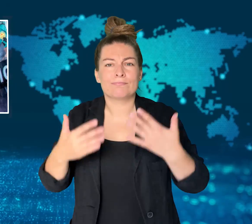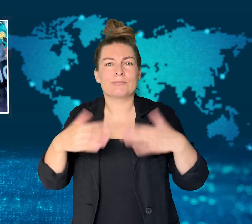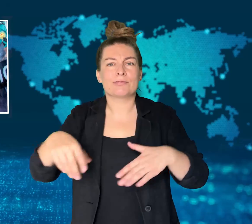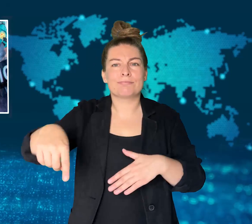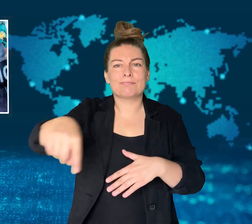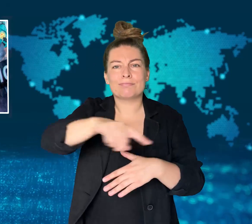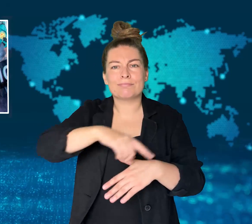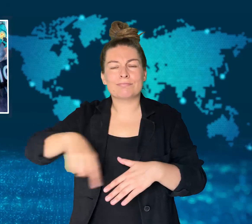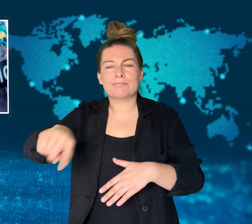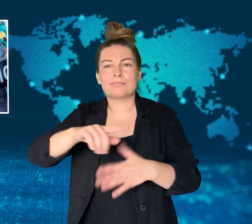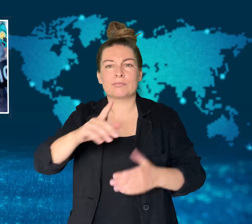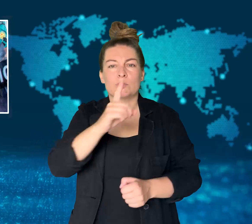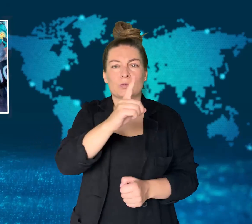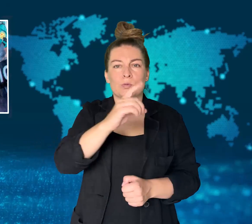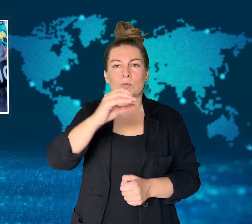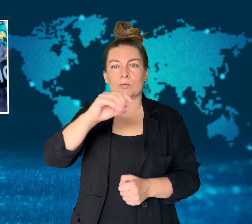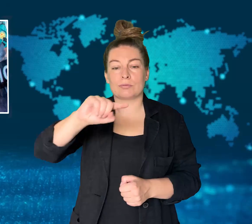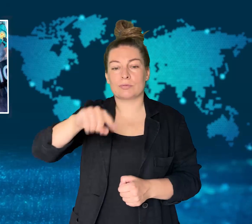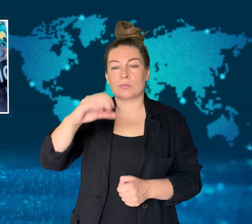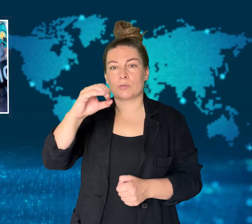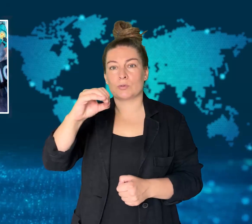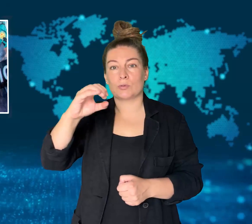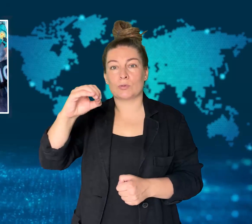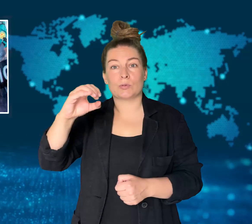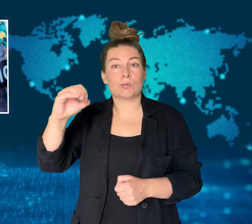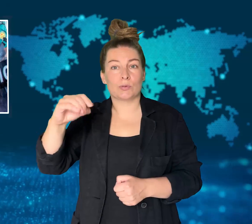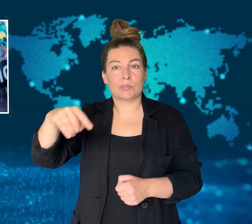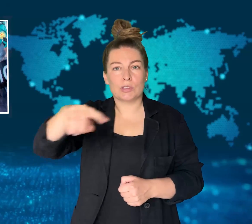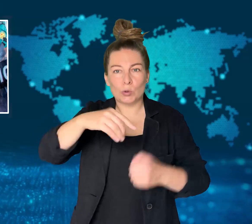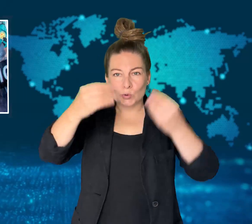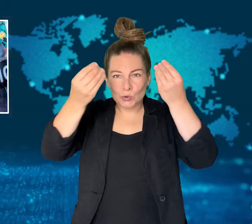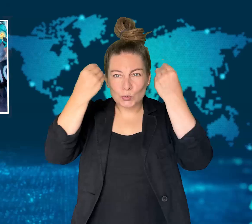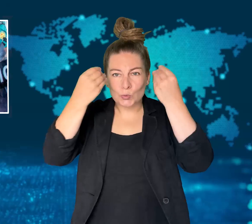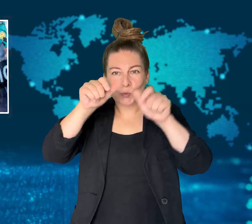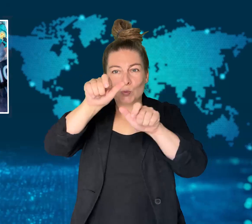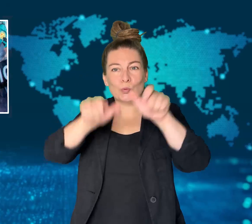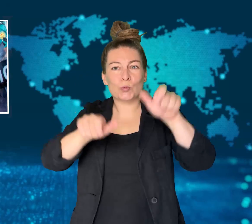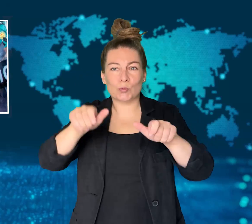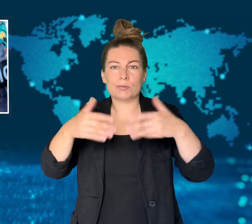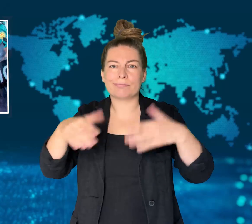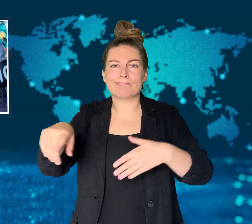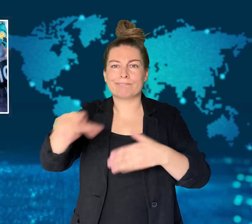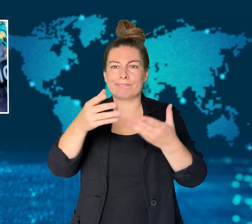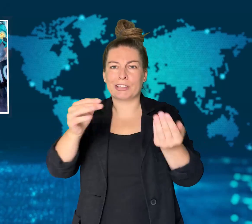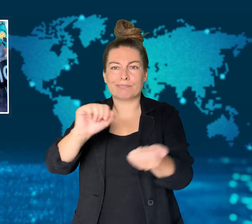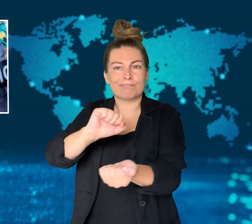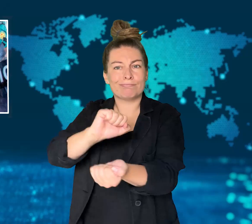More than 10,000 students were arrested.